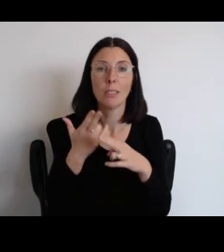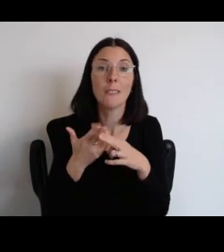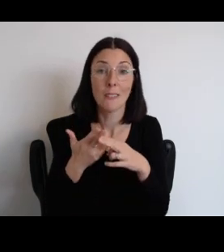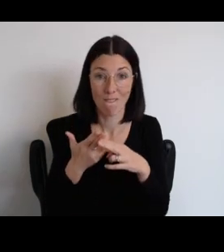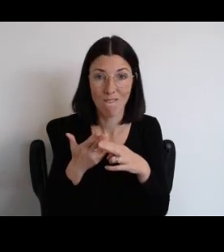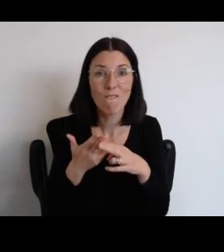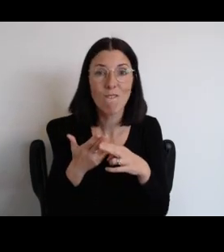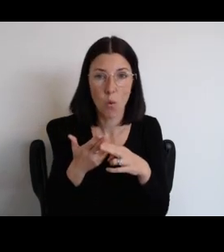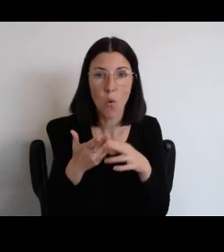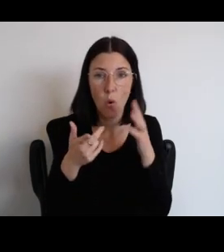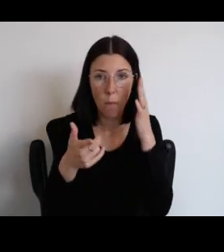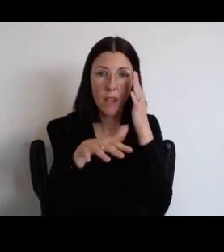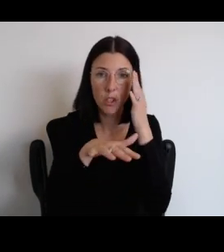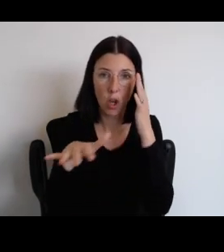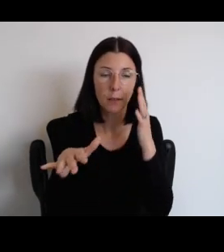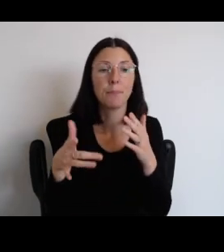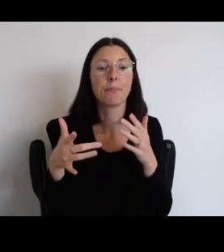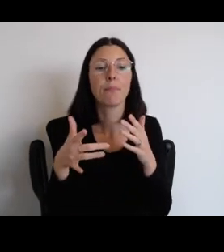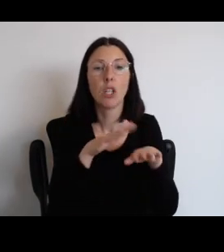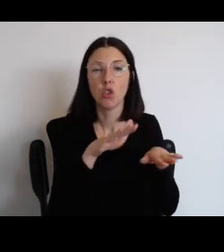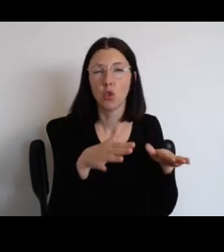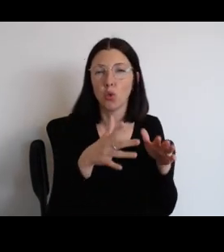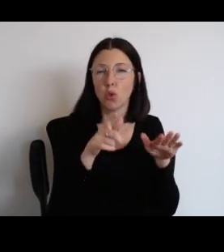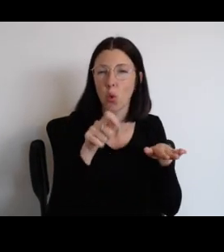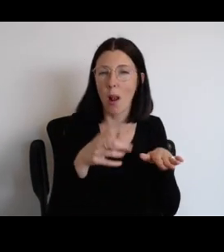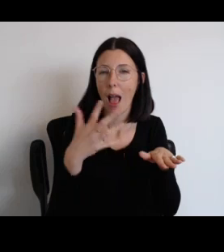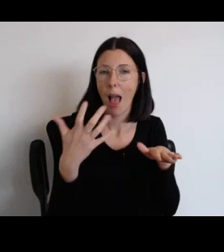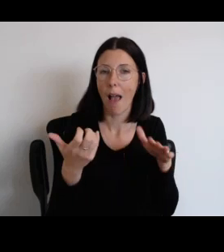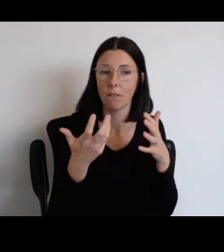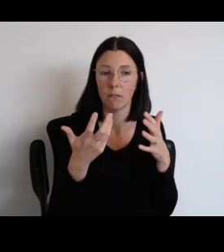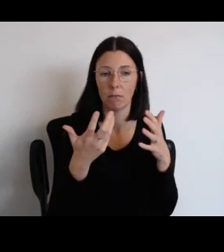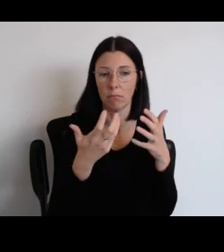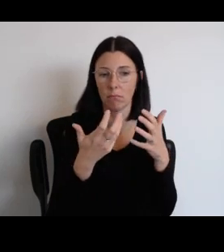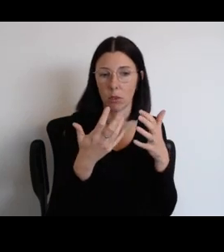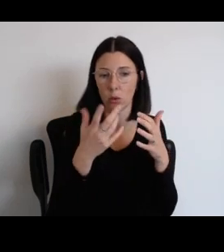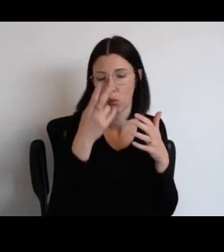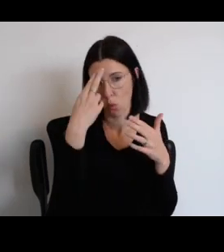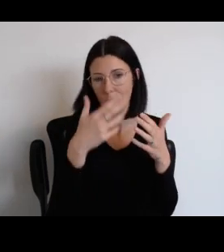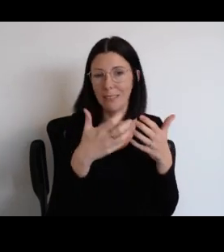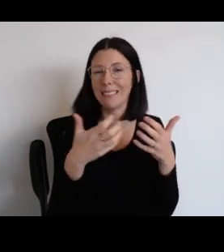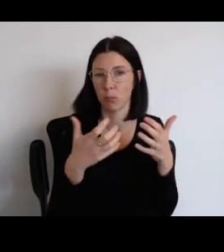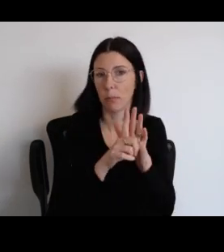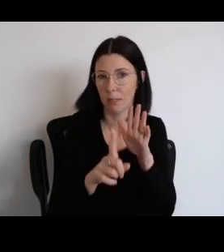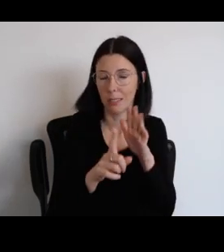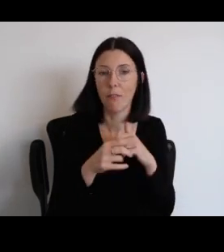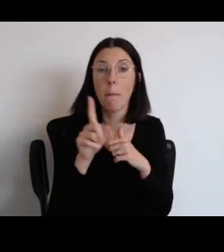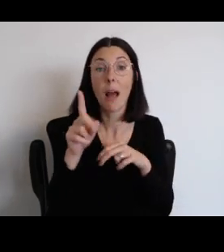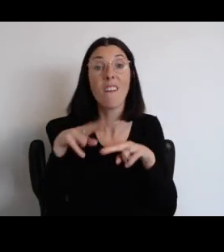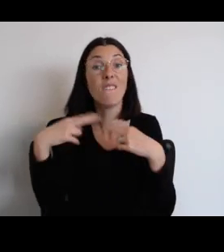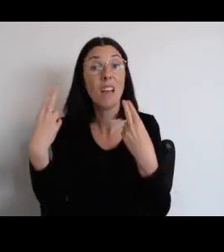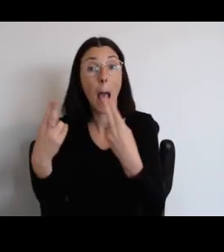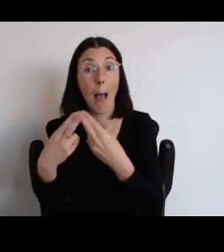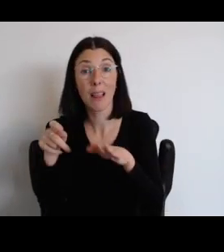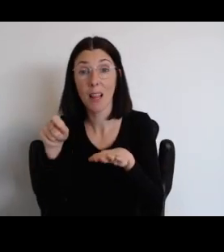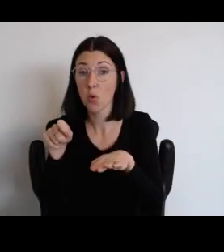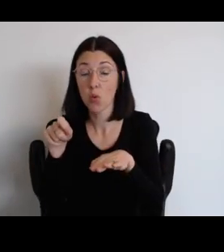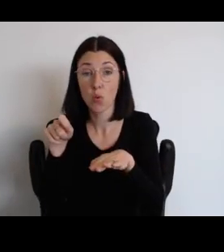Representatives but in the family courts um it's never been a requirement for um ICLs to meet with